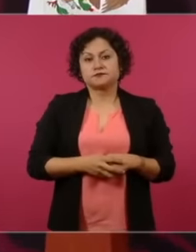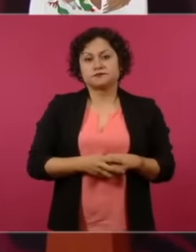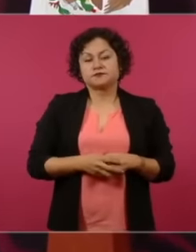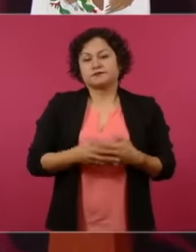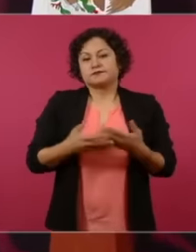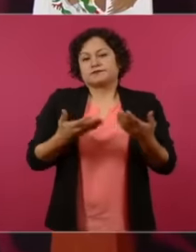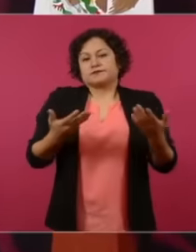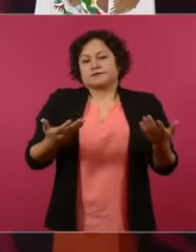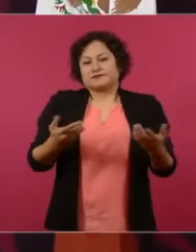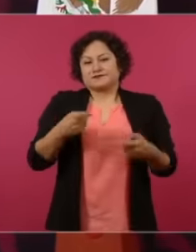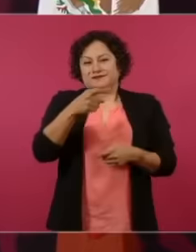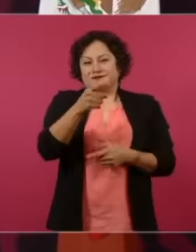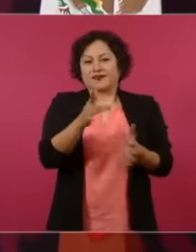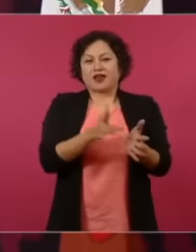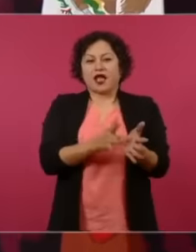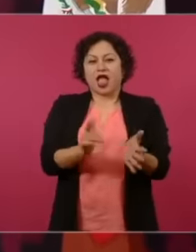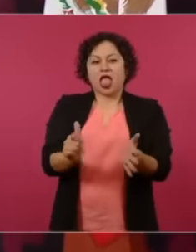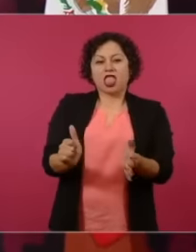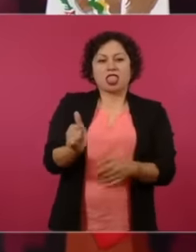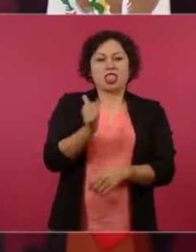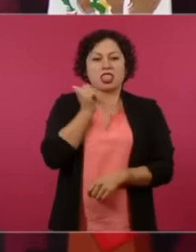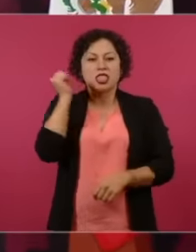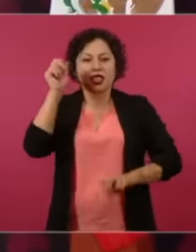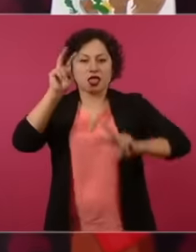us